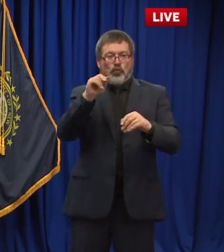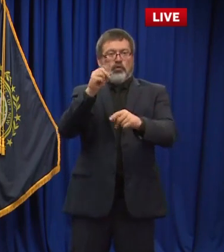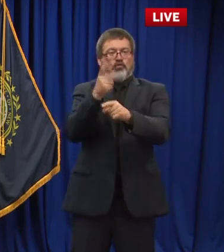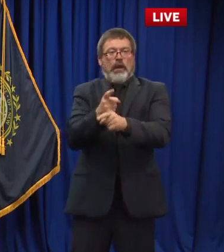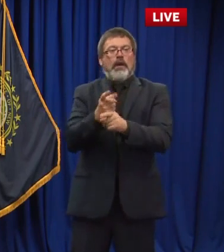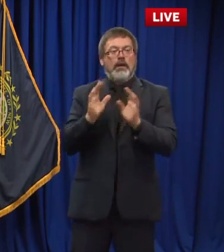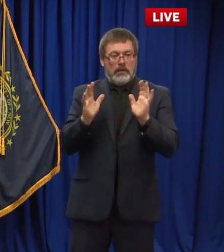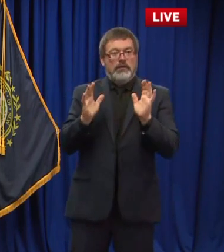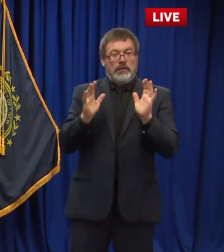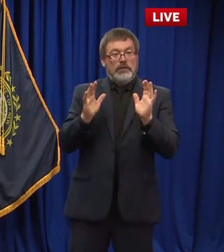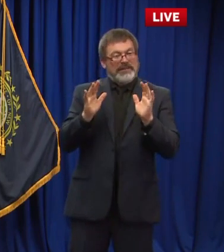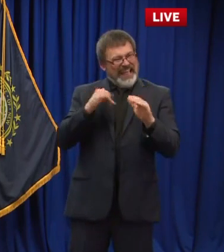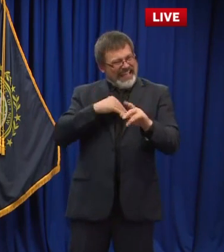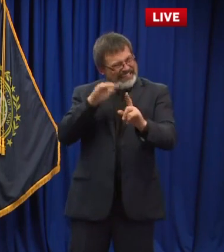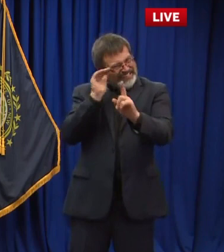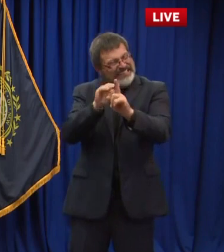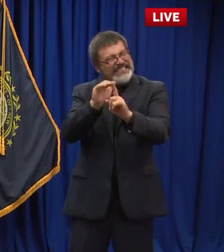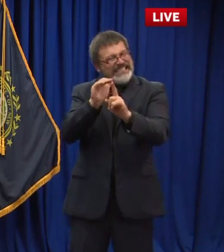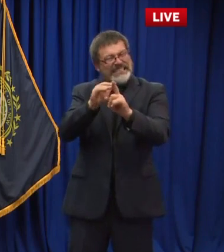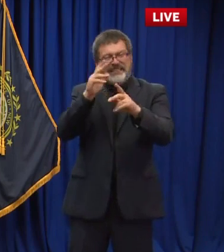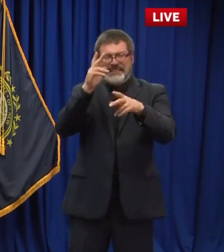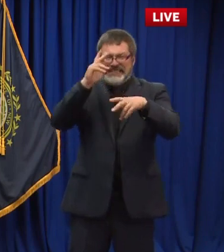WE ARE NOT AT THAT POSITION.